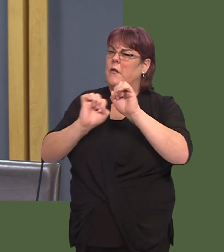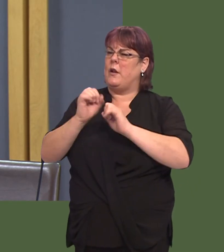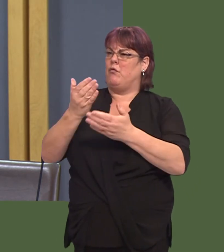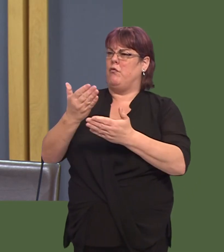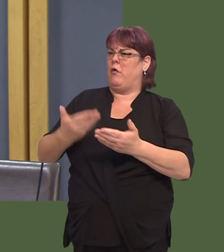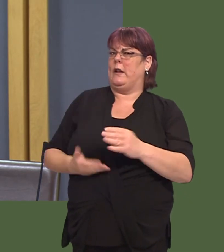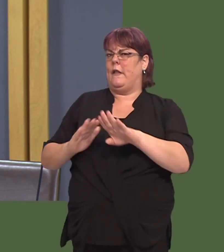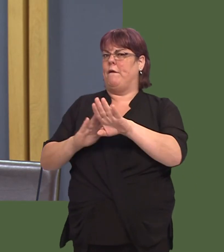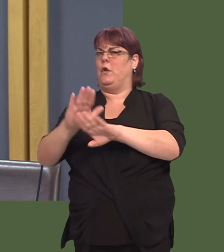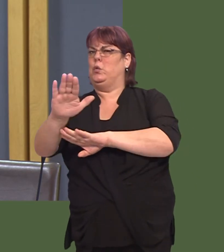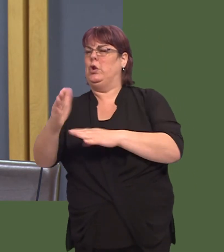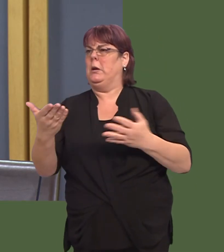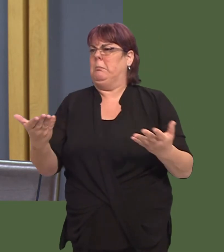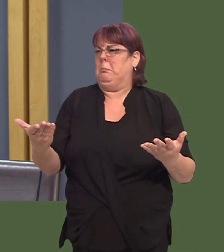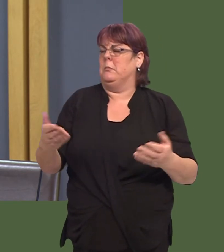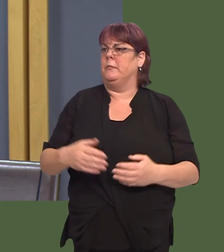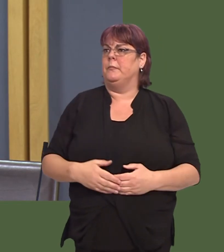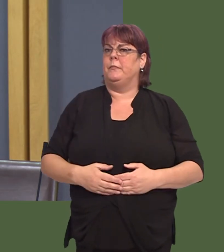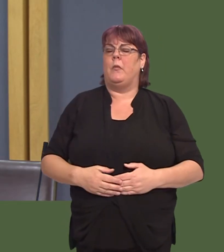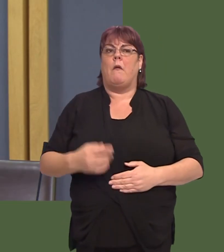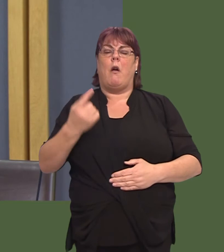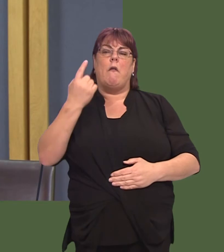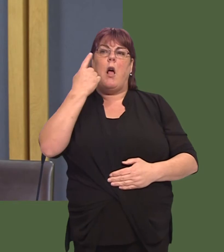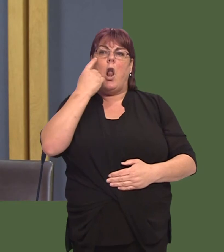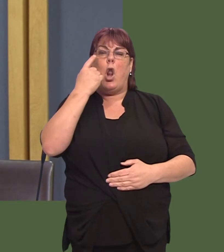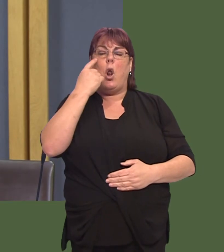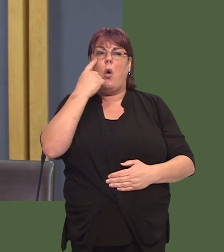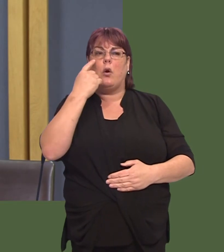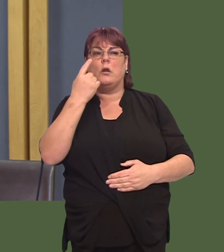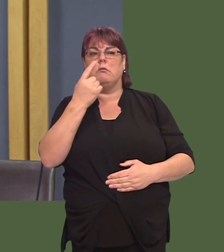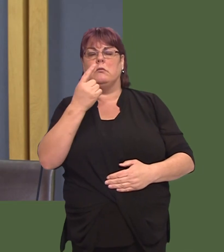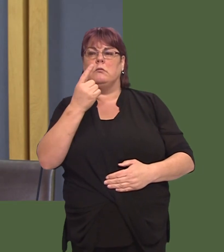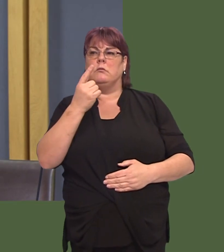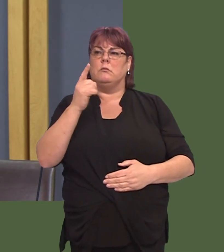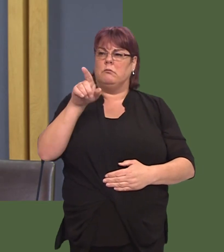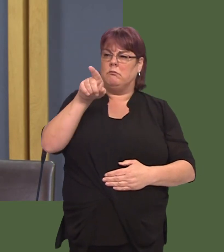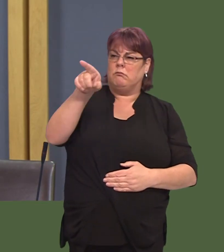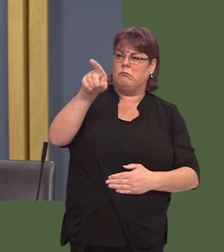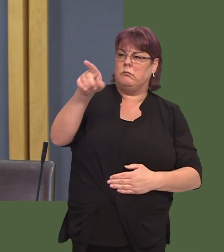We only have to look very quickly across at the way that they have been willing so far